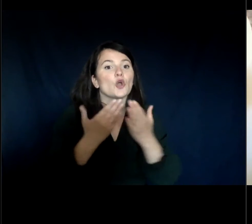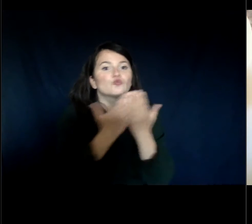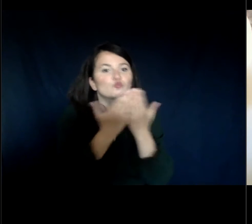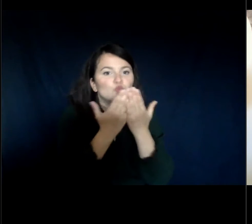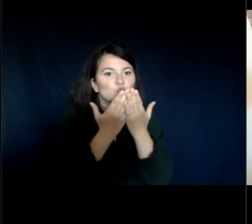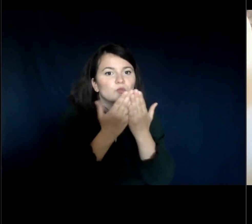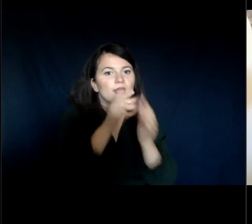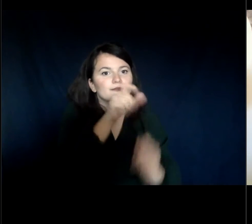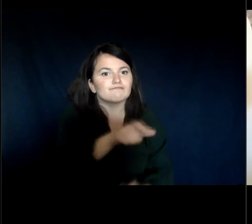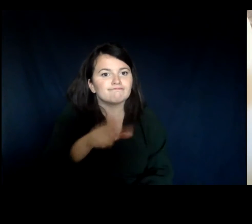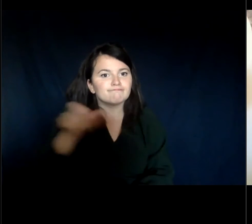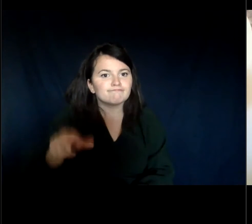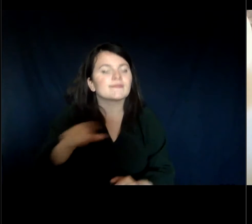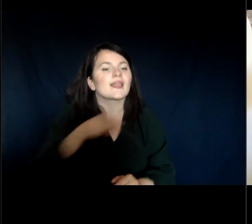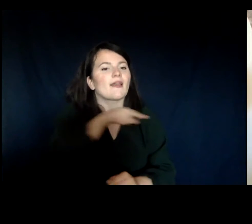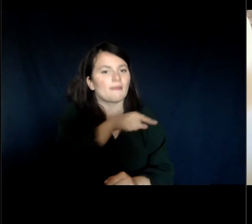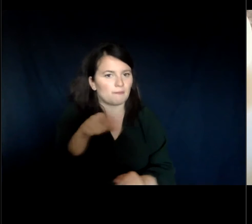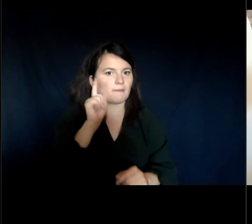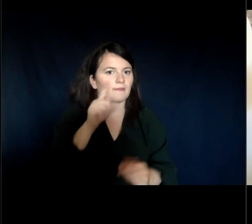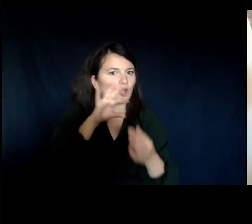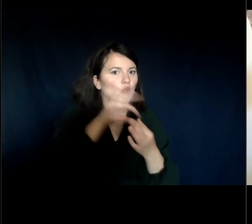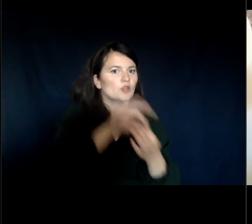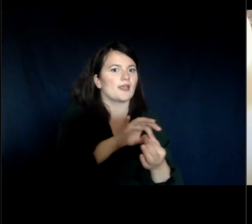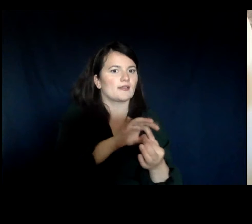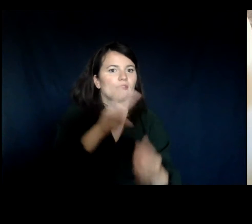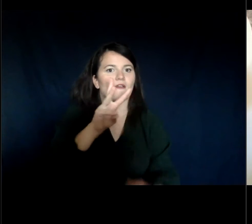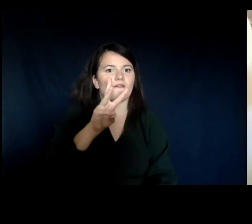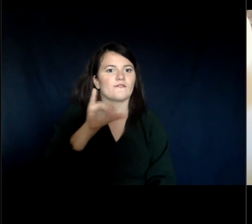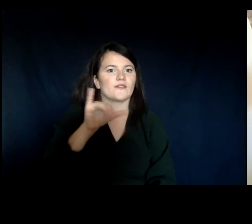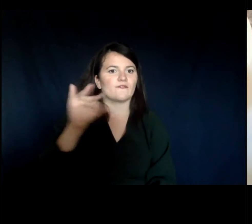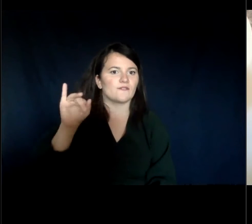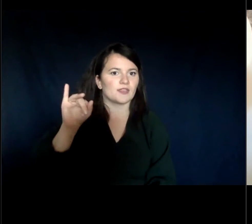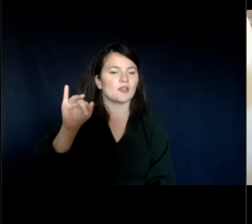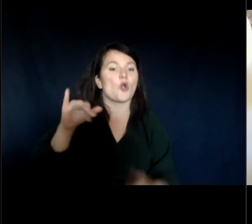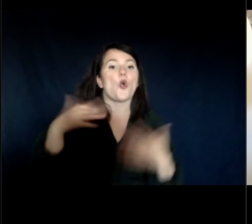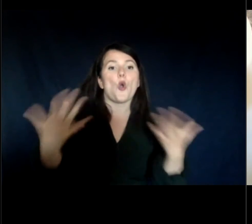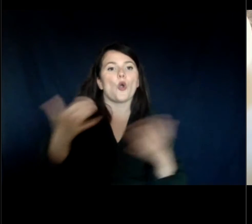evidences of the telework as costs of staff dedicated